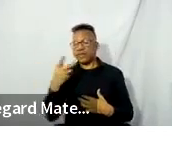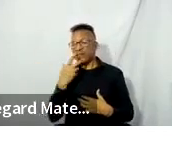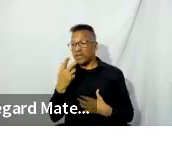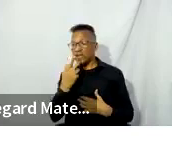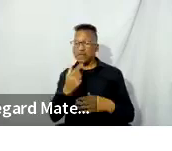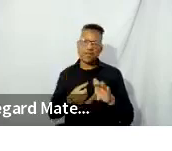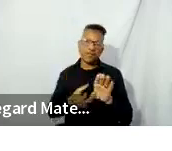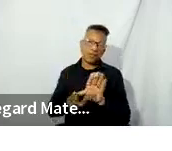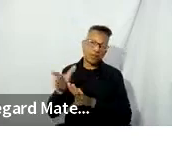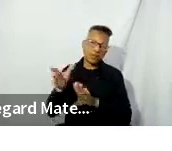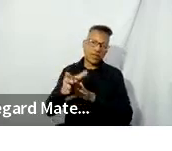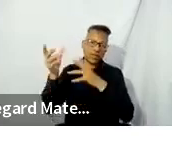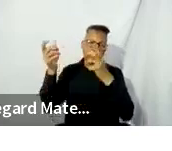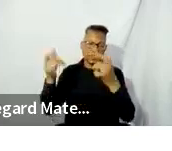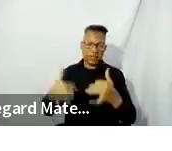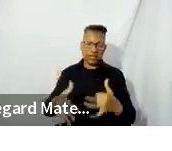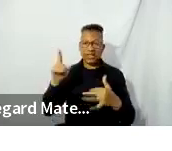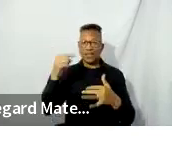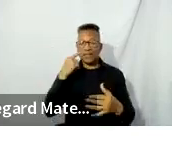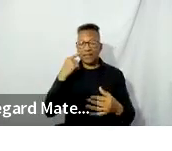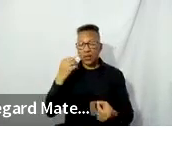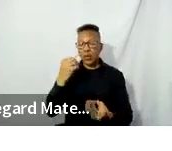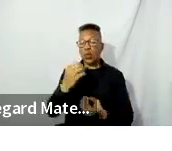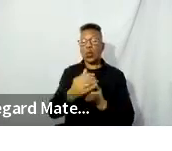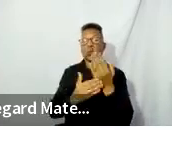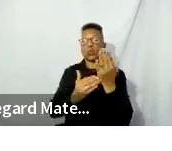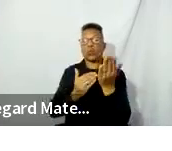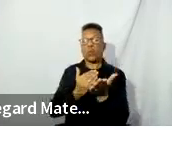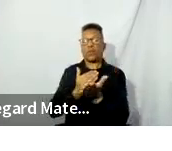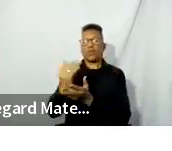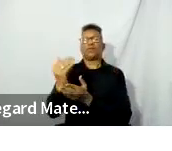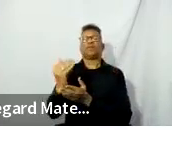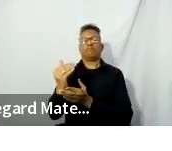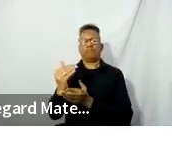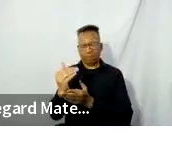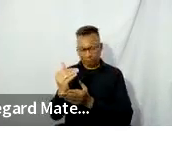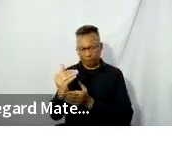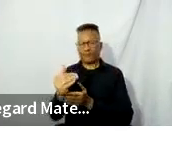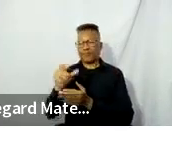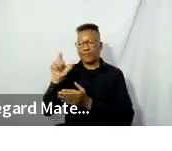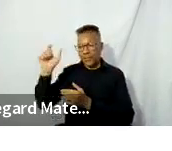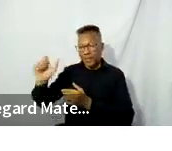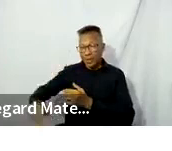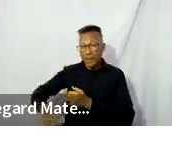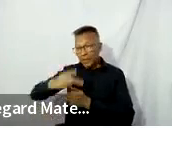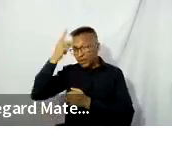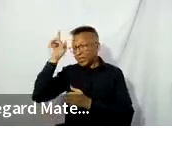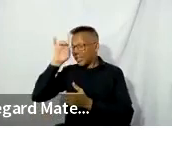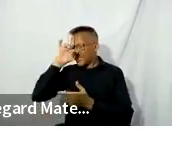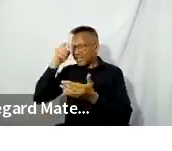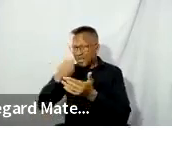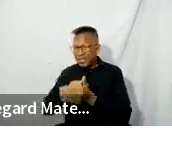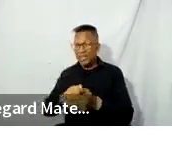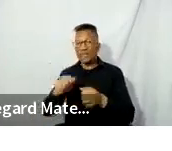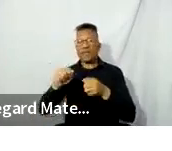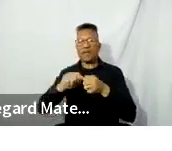ng, then, is he's trying to explain the origin of voluntary deliberate deliberate action tion via be in ion via the